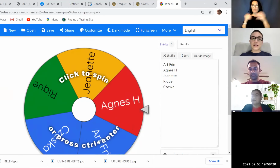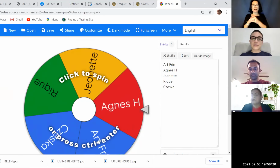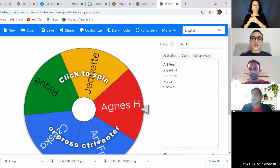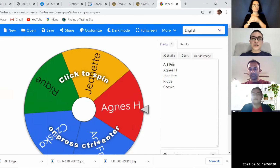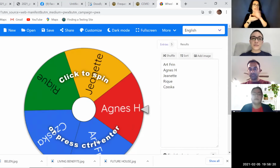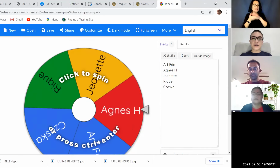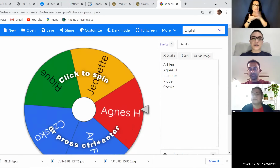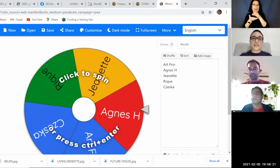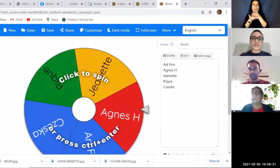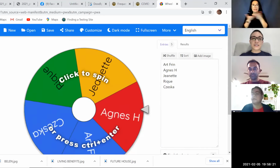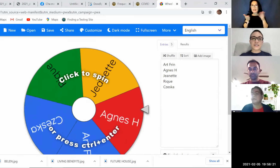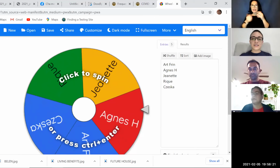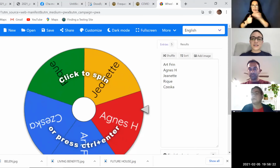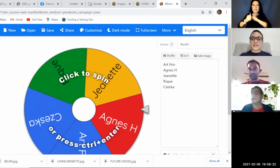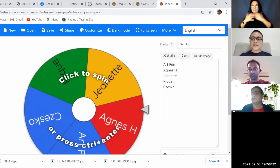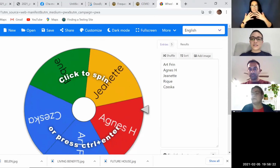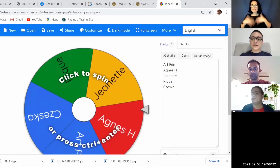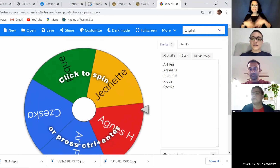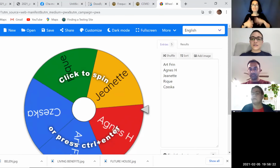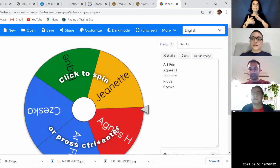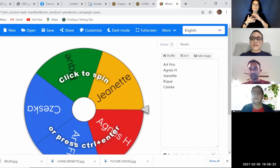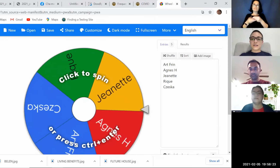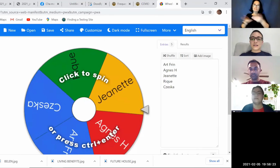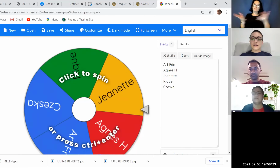We also have blood pressure monitors.